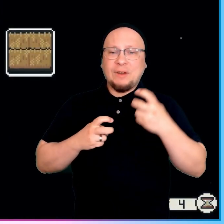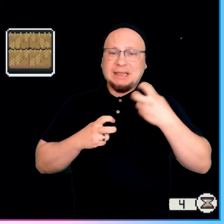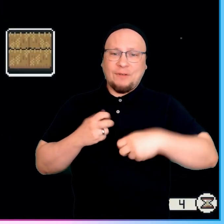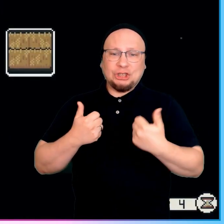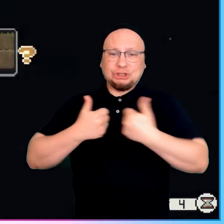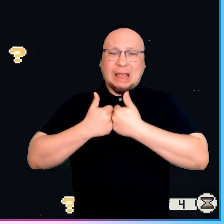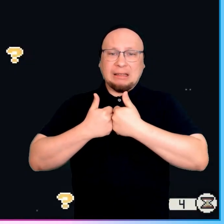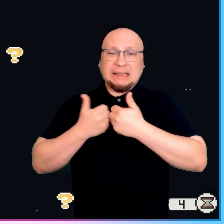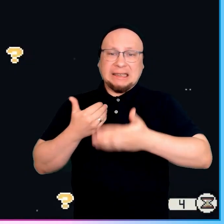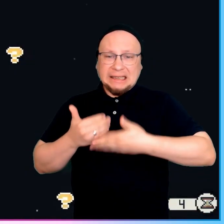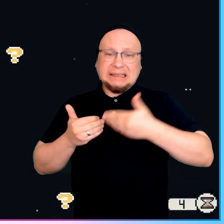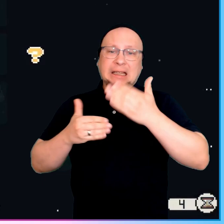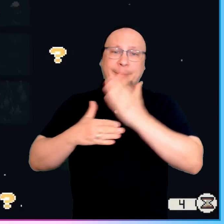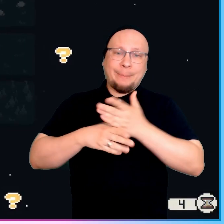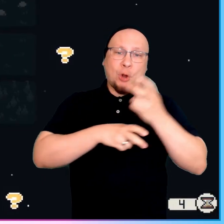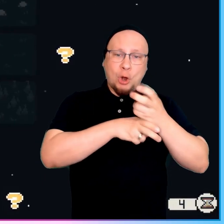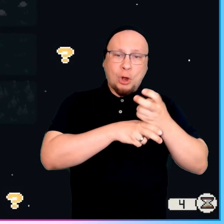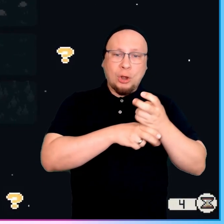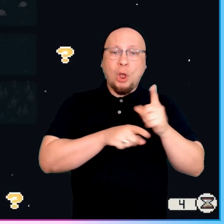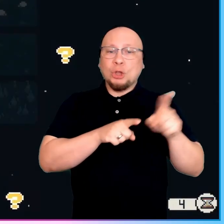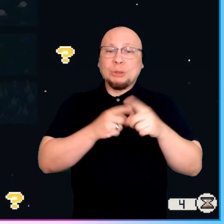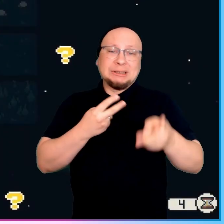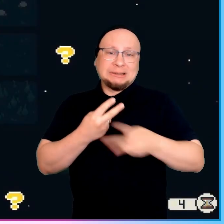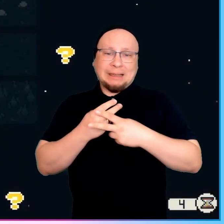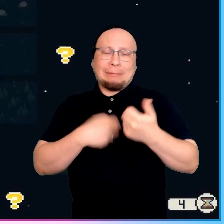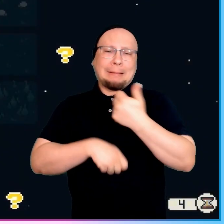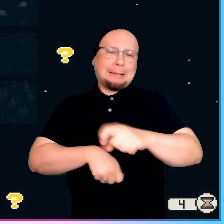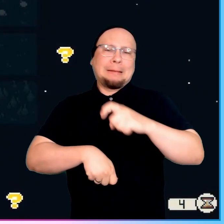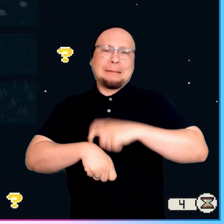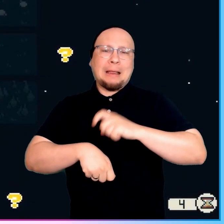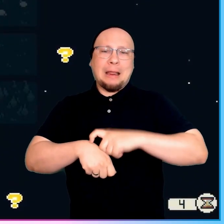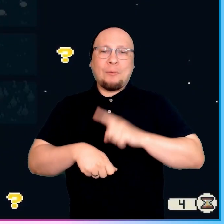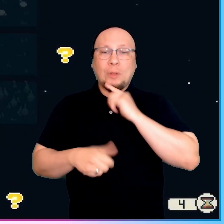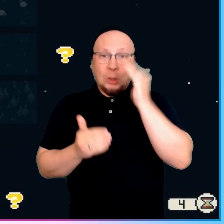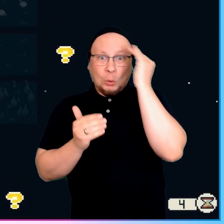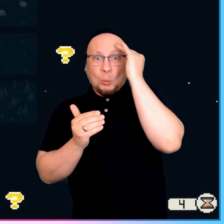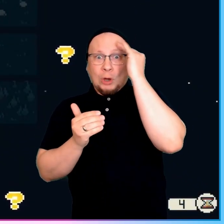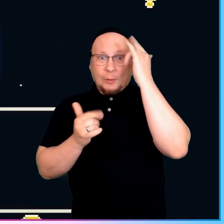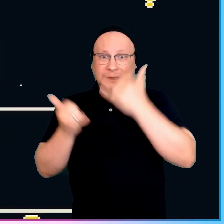and you can save any time, so don’t worry about making a mistake.